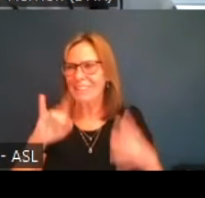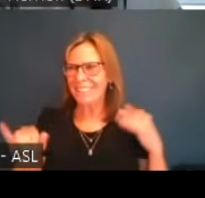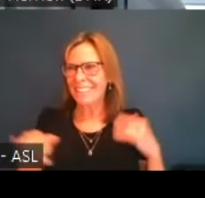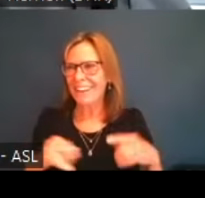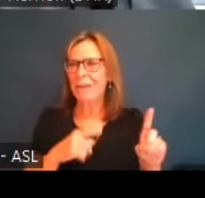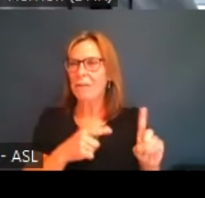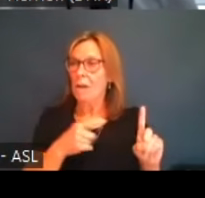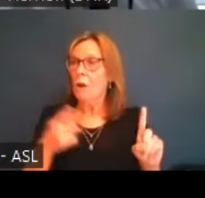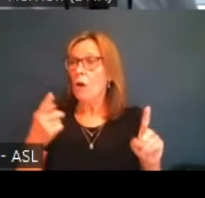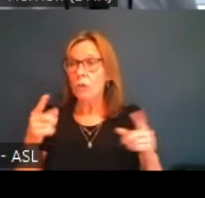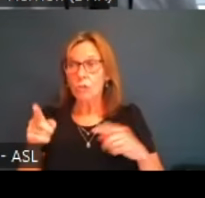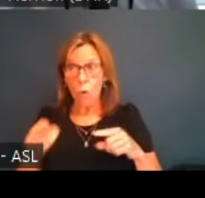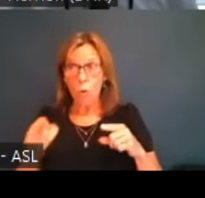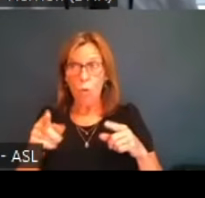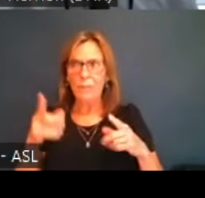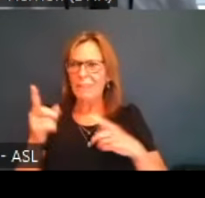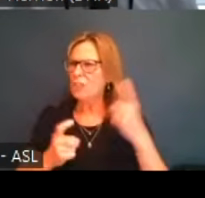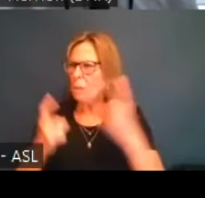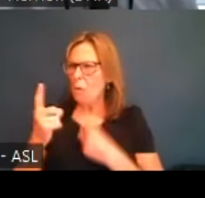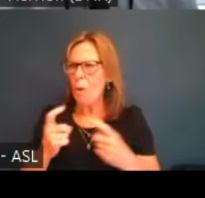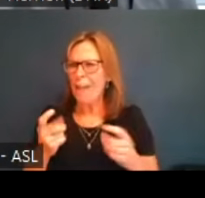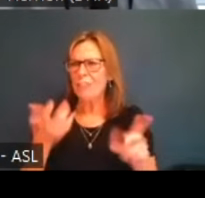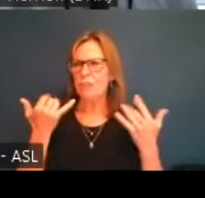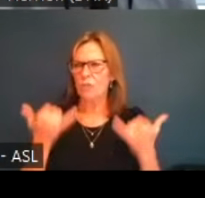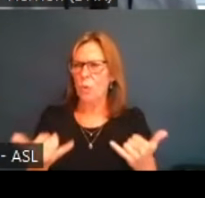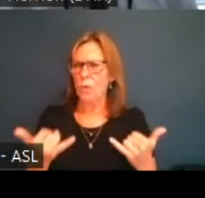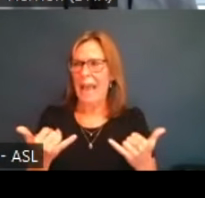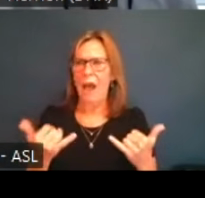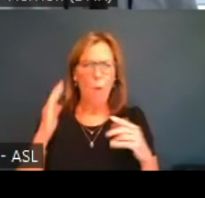» ALEX THOMPSON: Yeah John, I can help you go through some of the questions, I'm going to